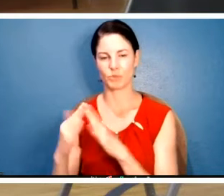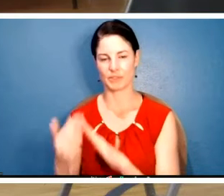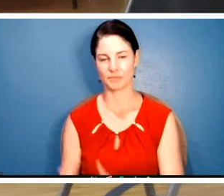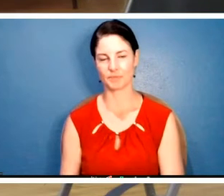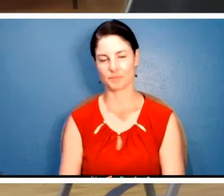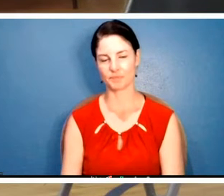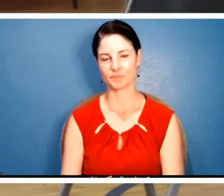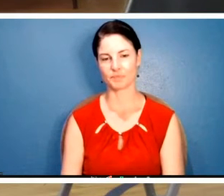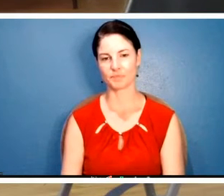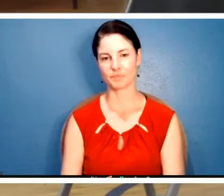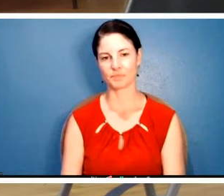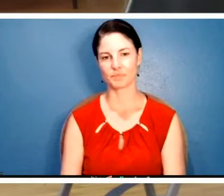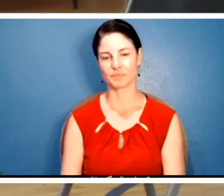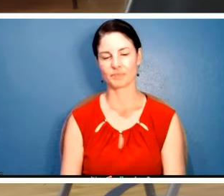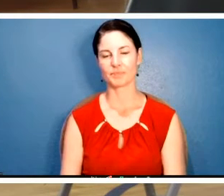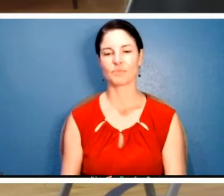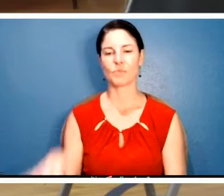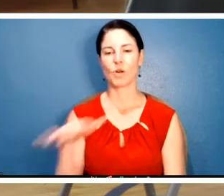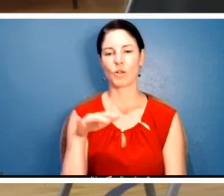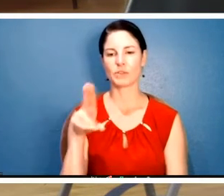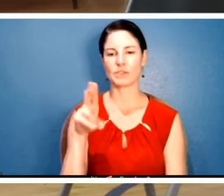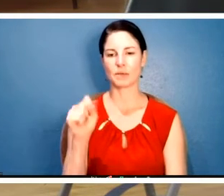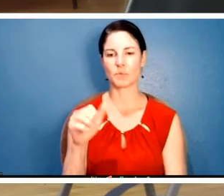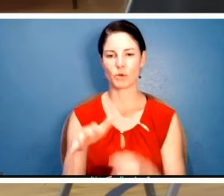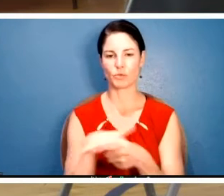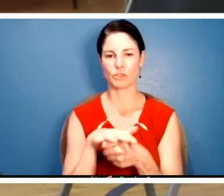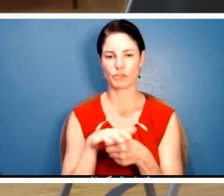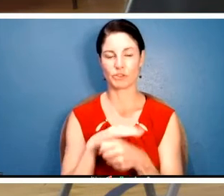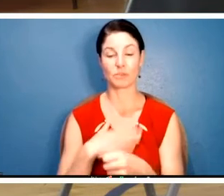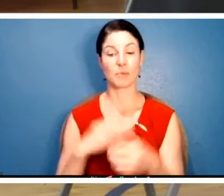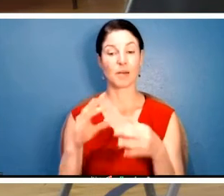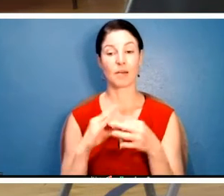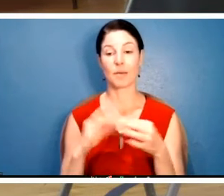SacGov: communities across the greater sacramento region, so my comment is on.